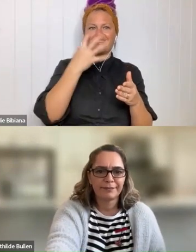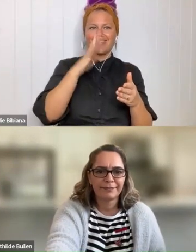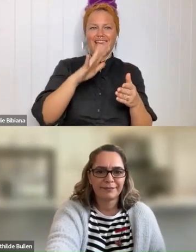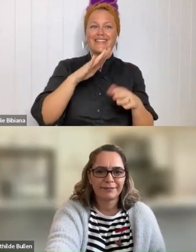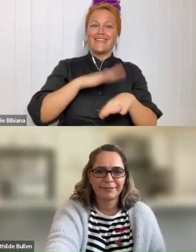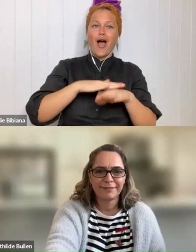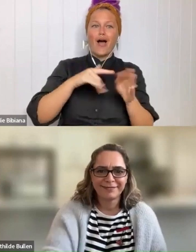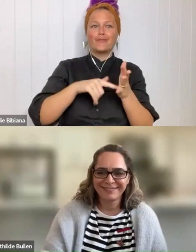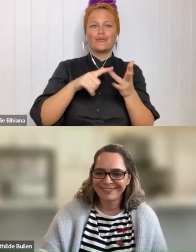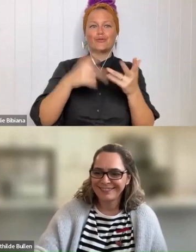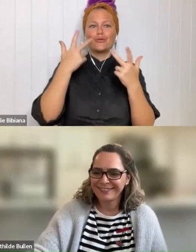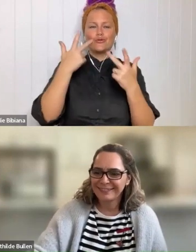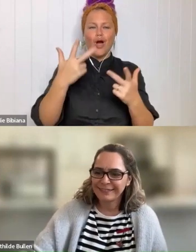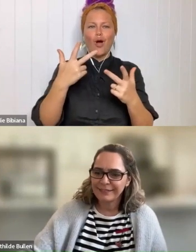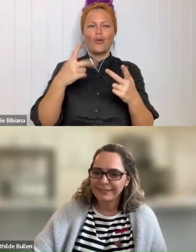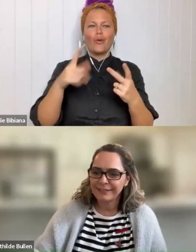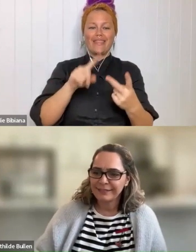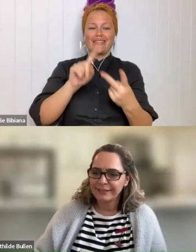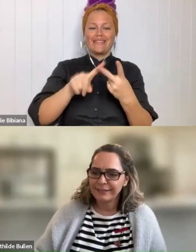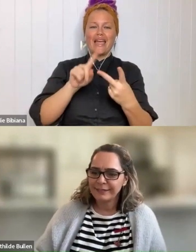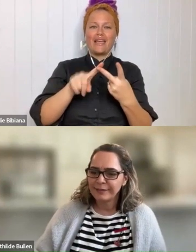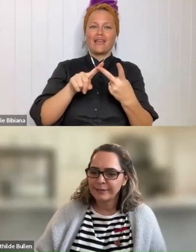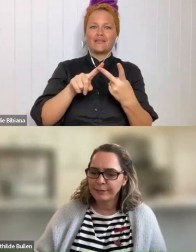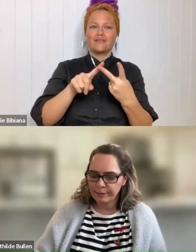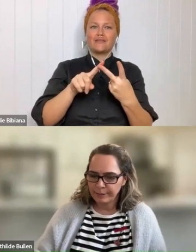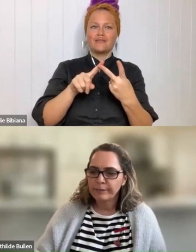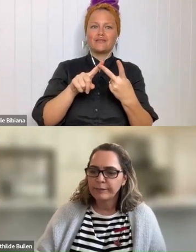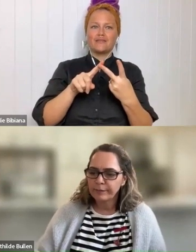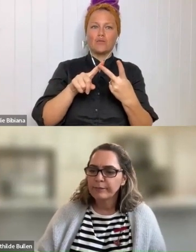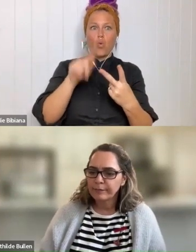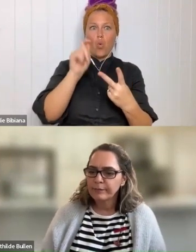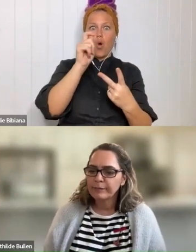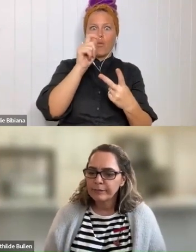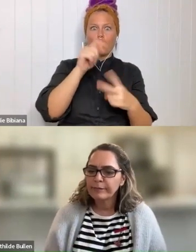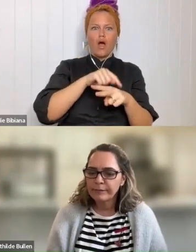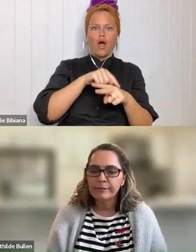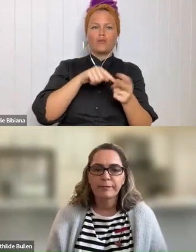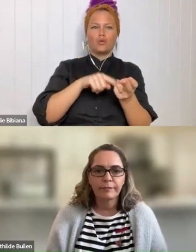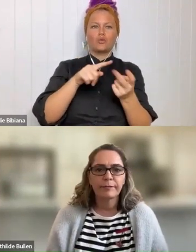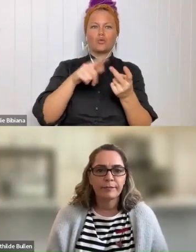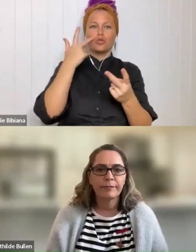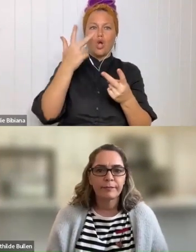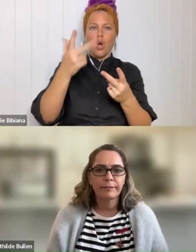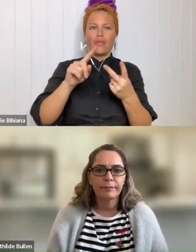the, the second almost time to send to show the second video,